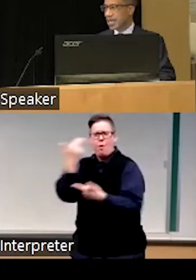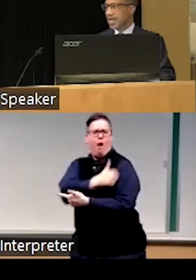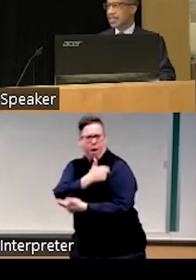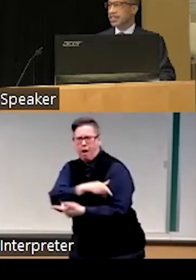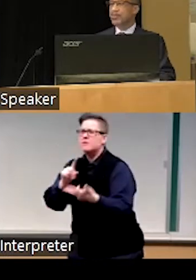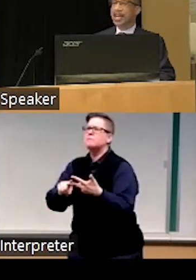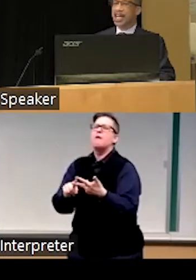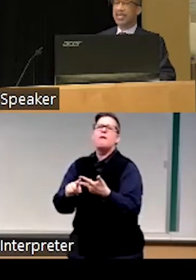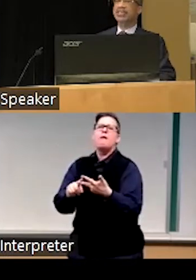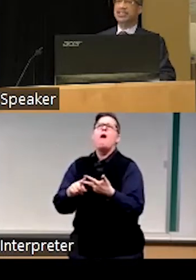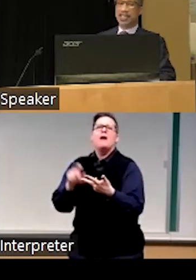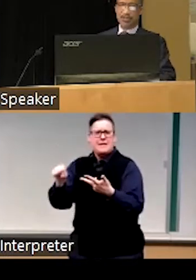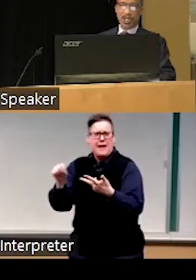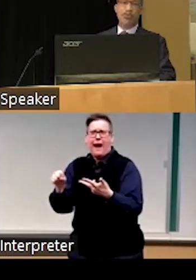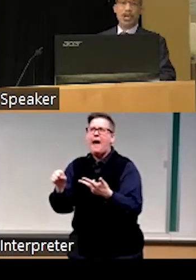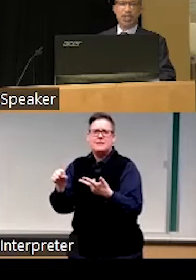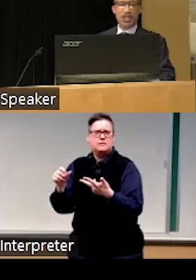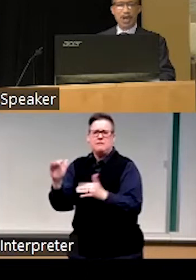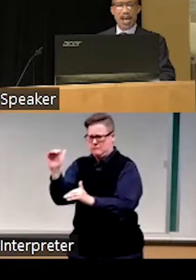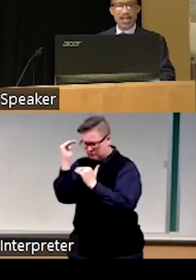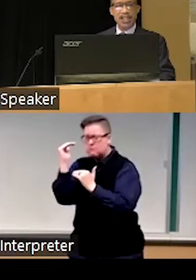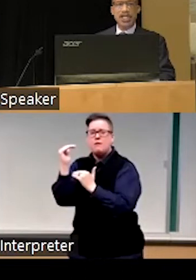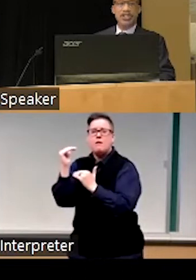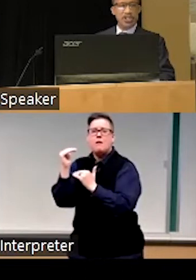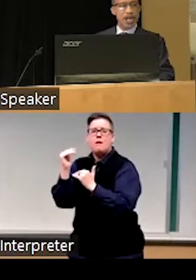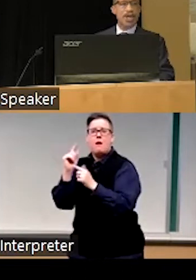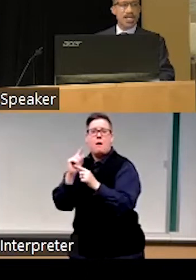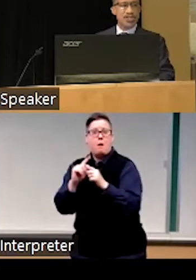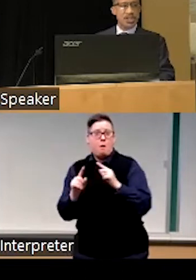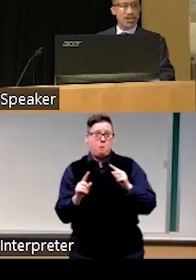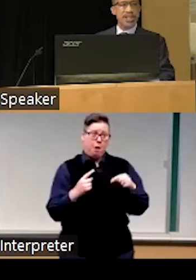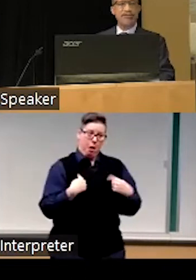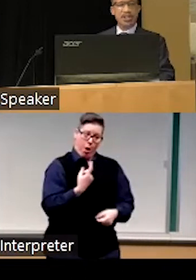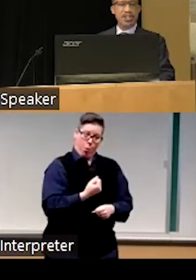and despite having significant impairment in the past during that past year did they feel